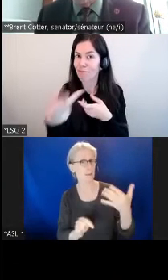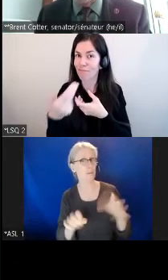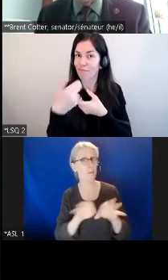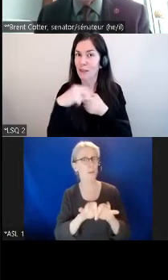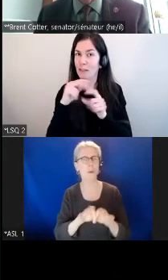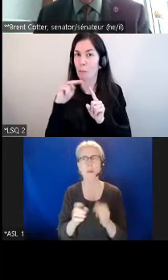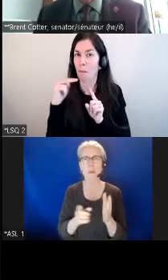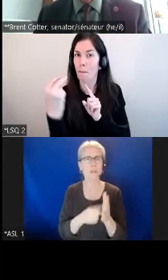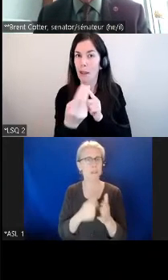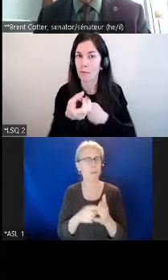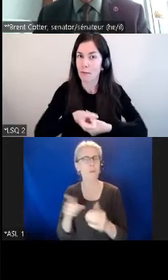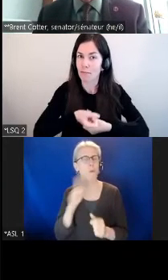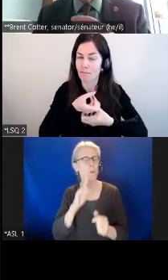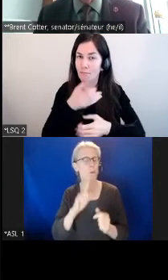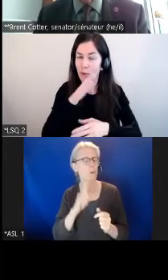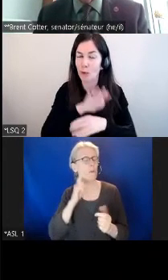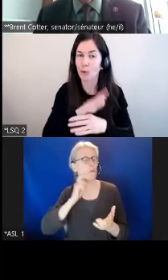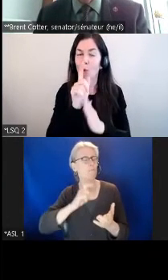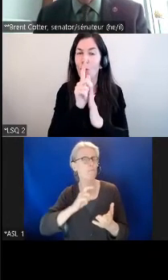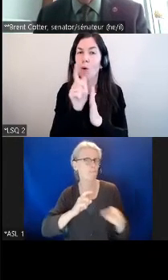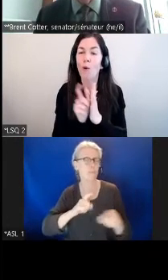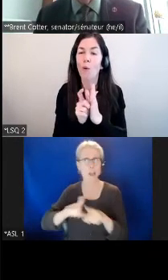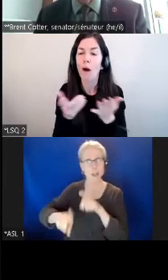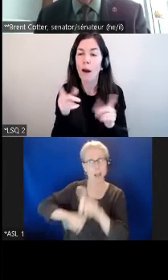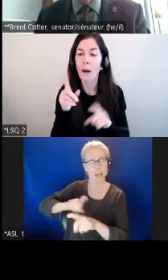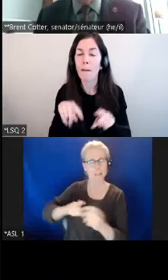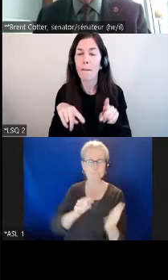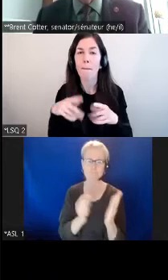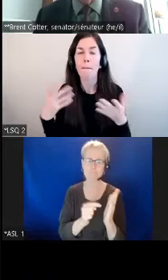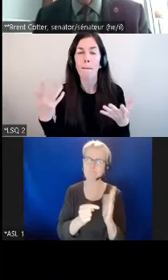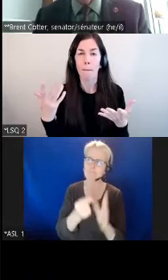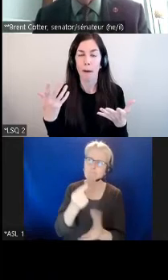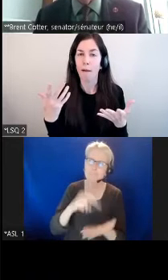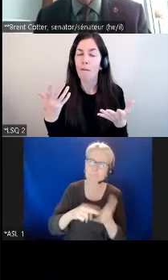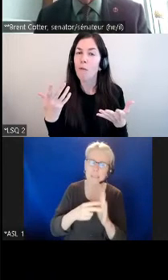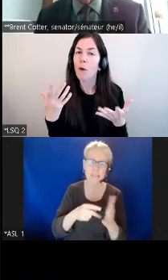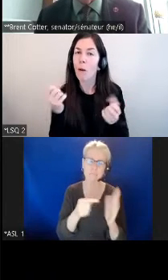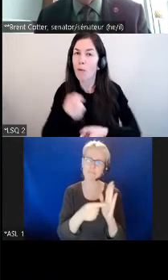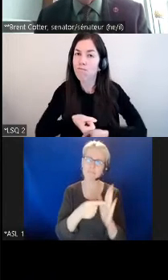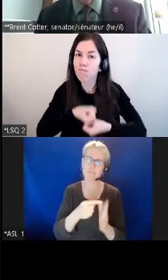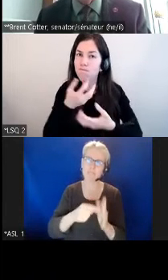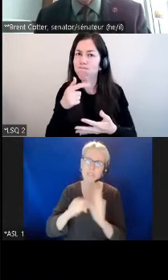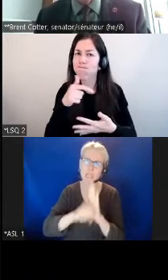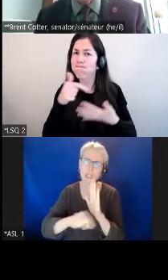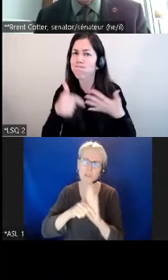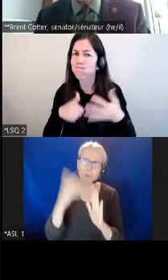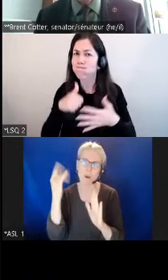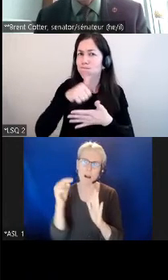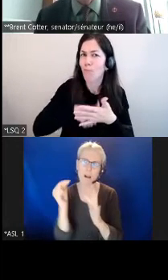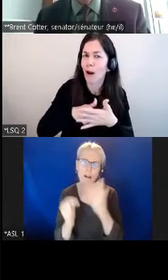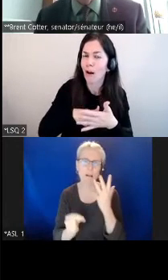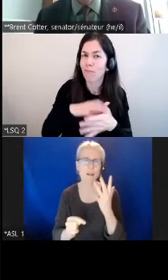COMINGS. YOU WOULD BE QUESTIONED BY MEMBERS OF PARLIAMENT WHO SIT ON THAT COMMITTEE.